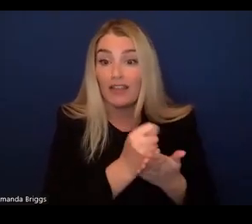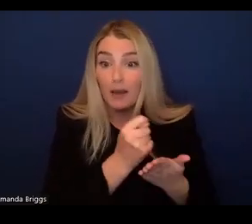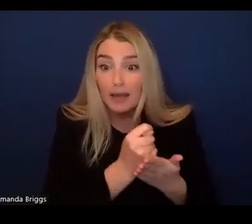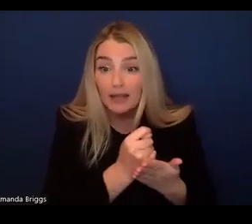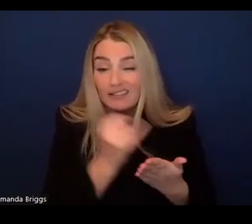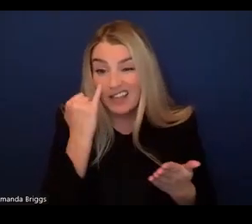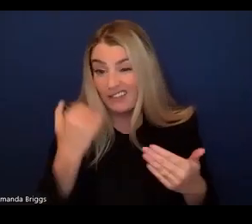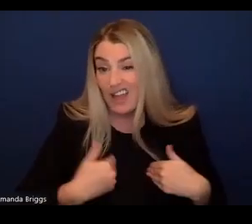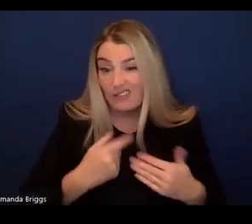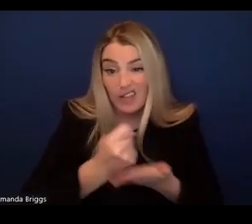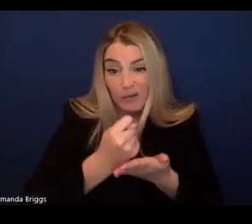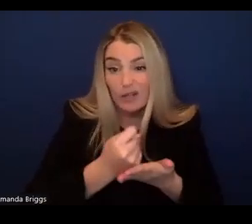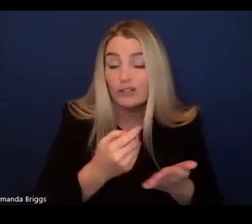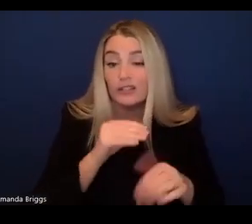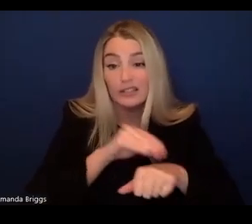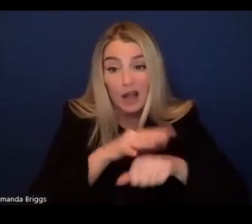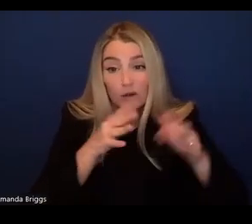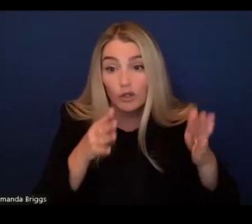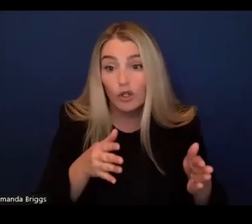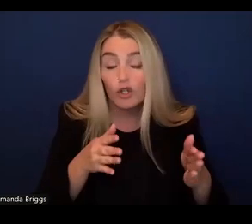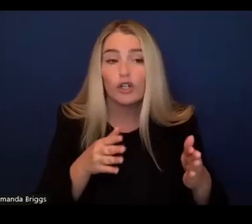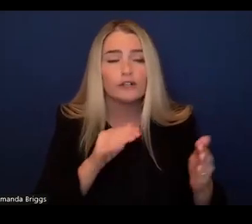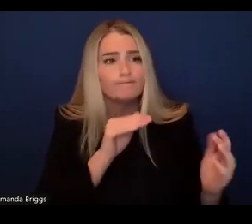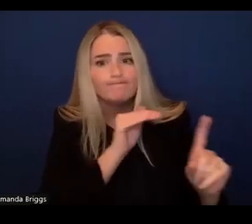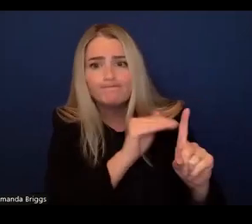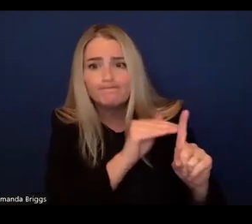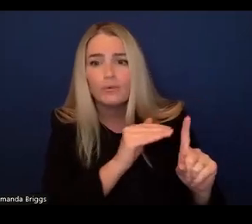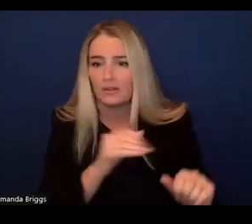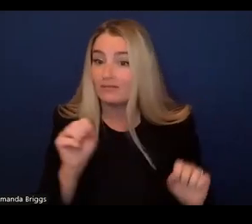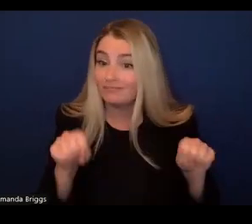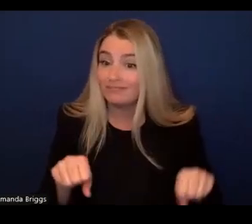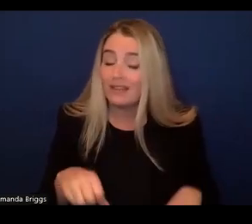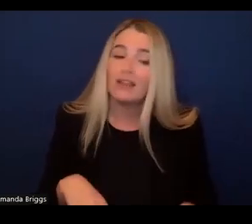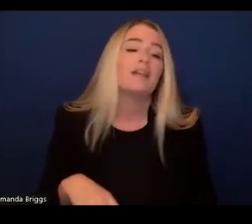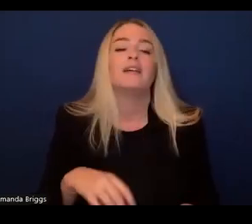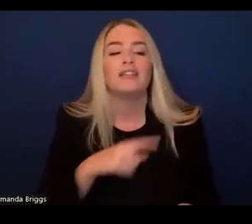If they have a therapist, a counselor. They may have some suggestions